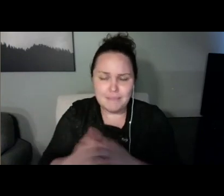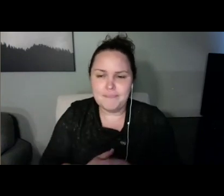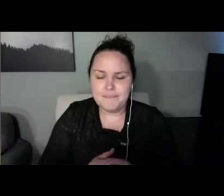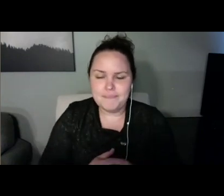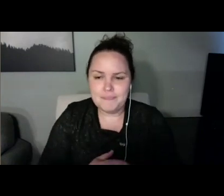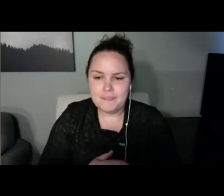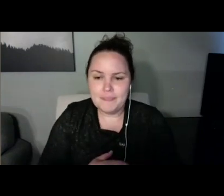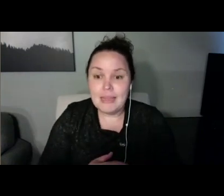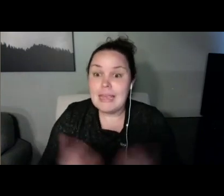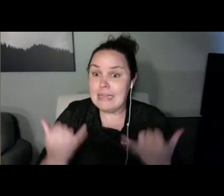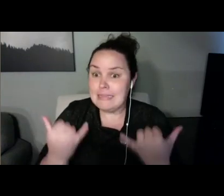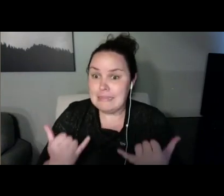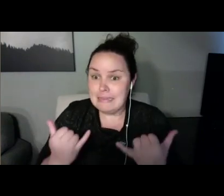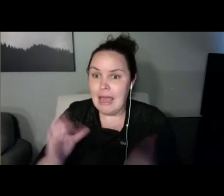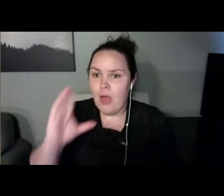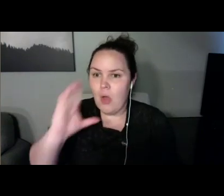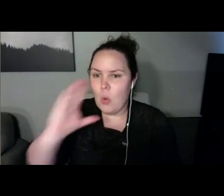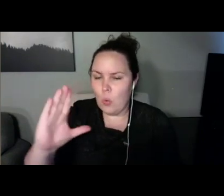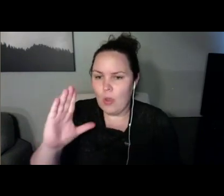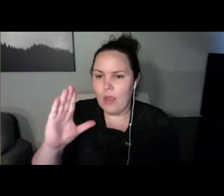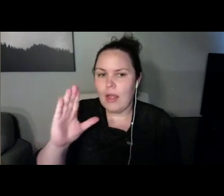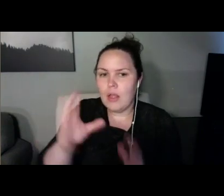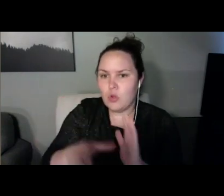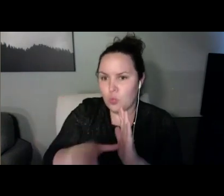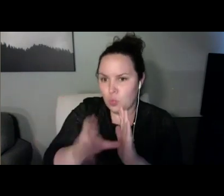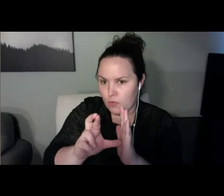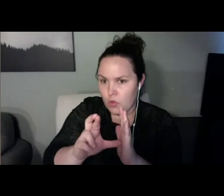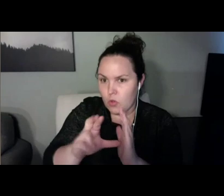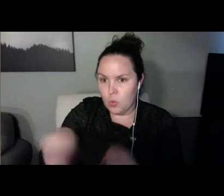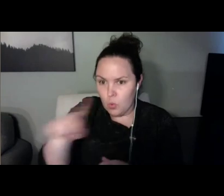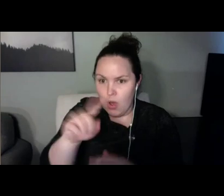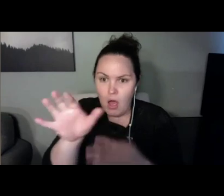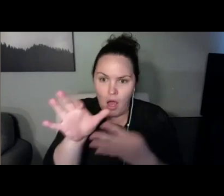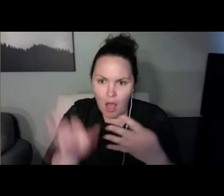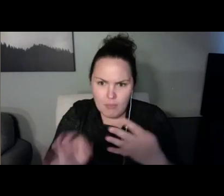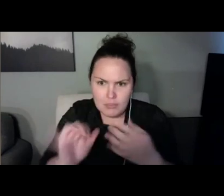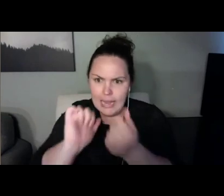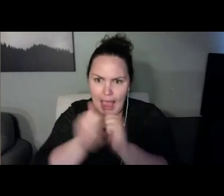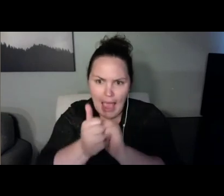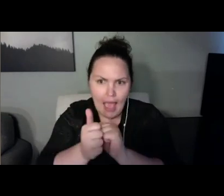I would like to take a minute to review your accessibility options for the show.